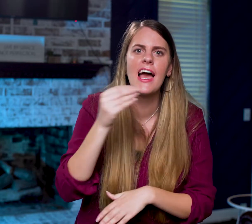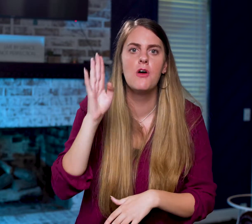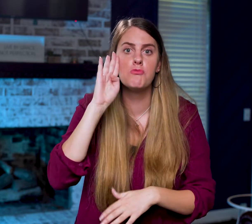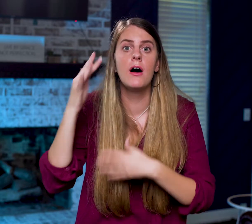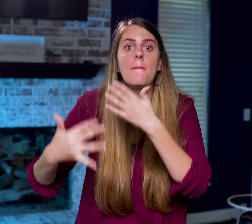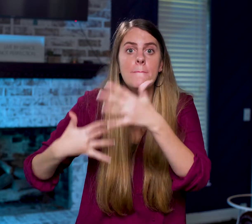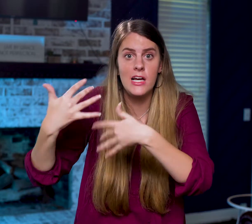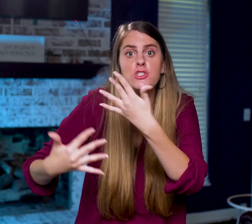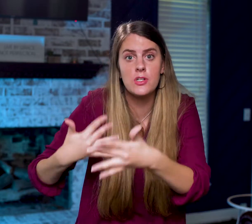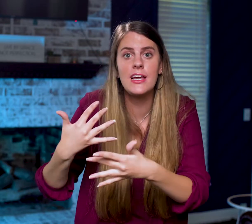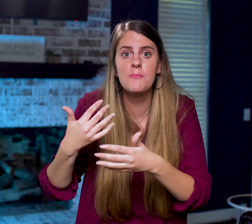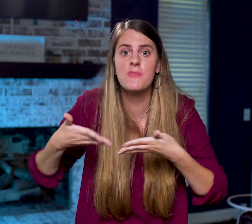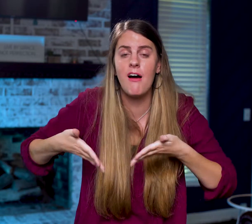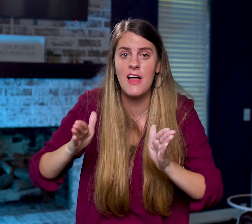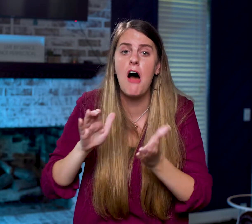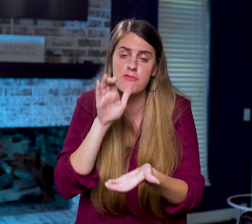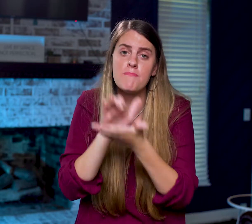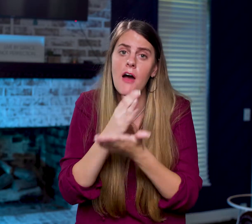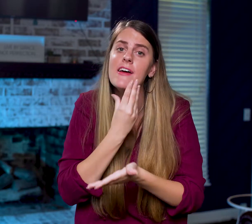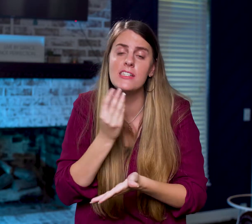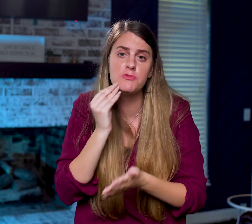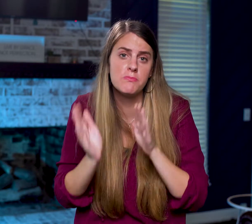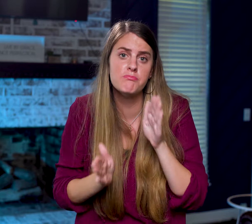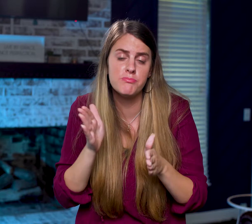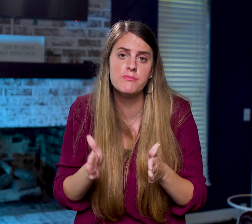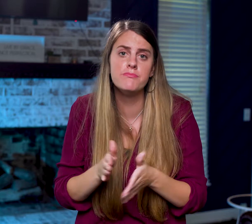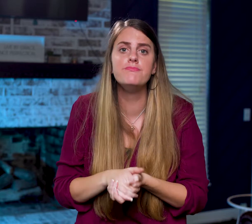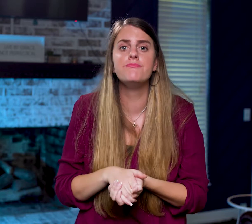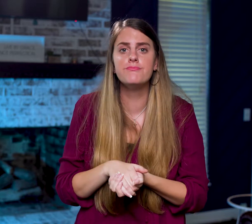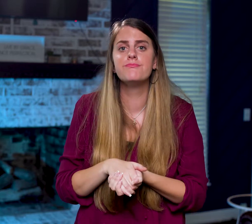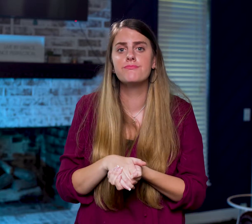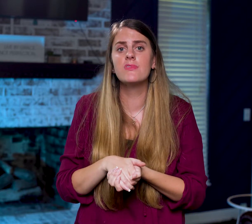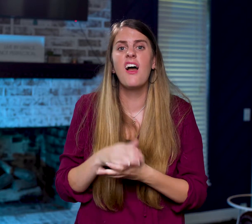and will eventually be allowed to marry Israelites